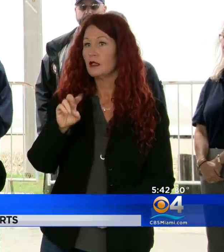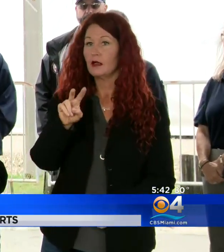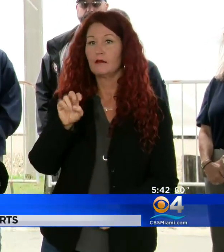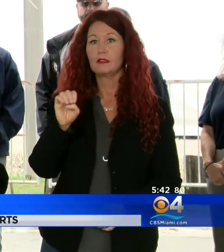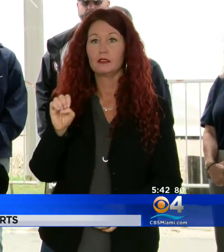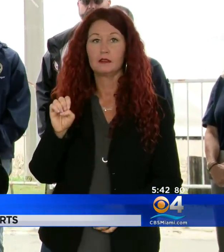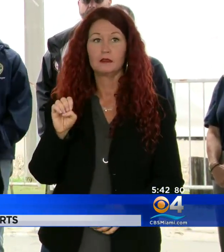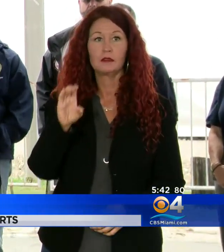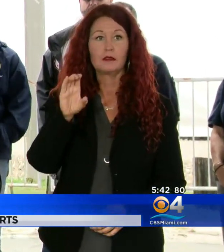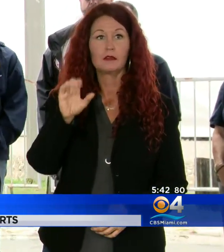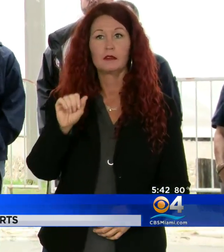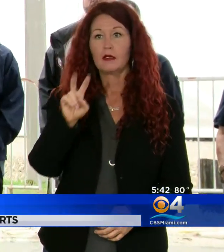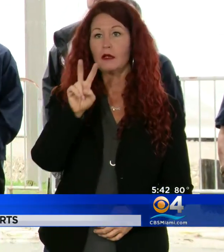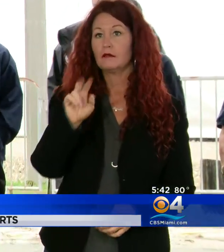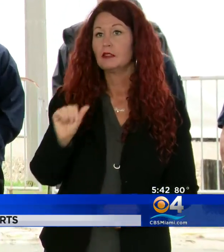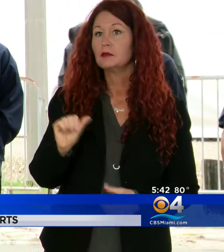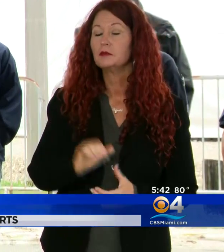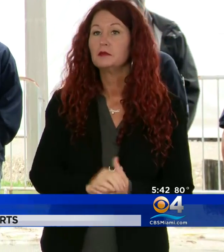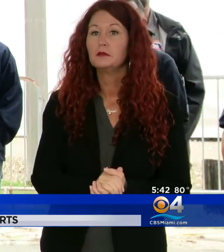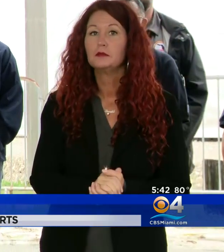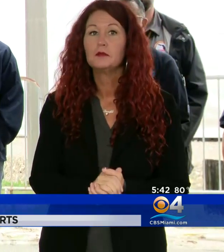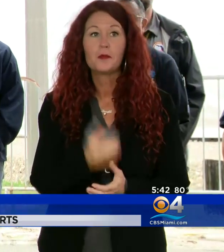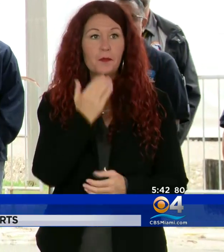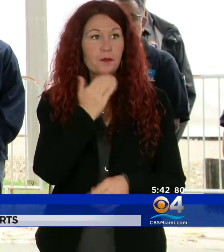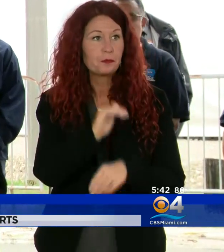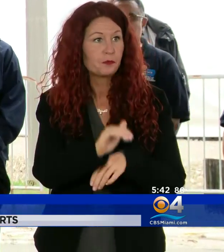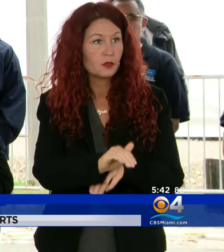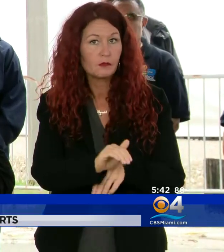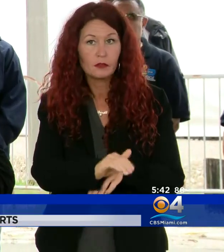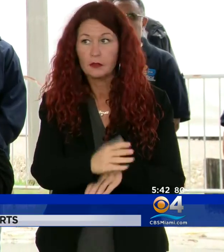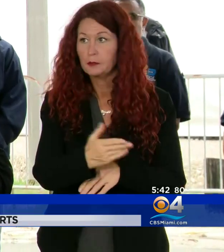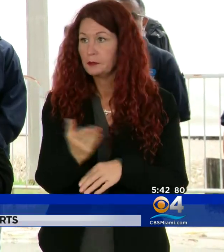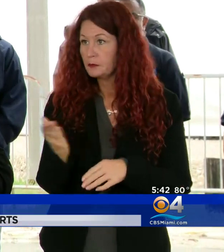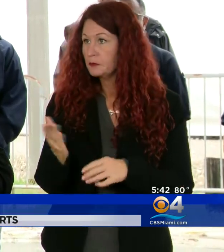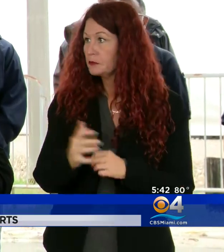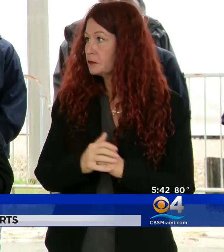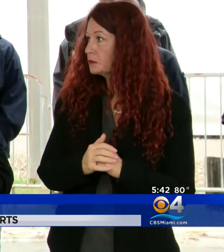OFFICIALS ARE THERE, AND THE